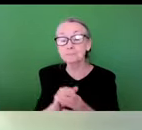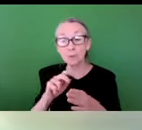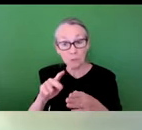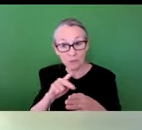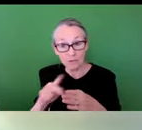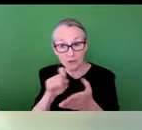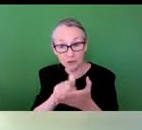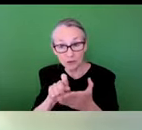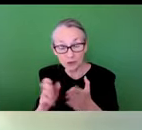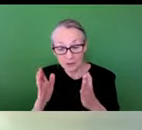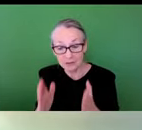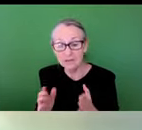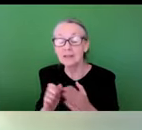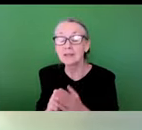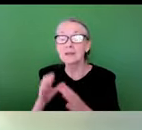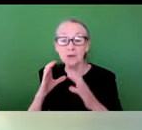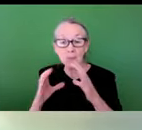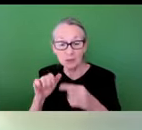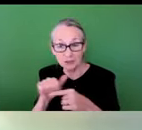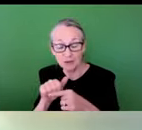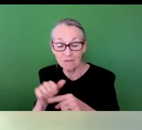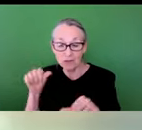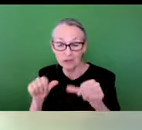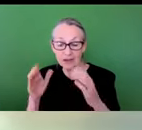scientists and engineers and public events like this one.